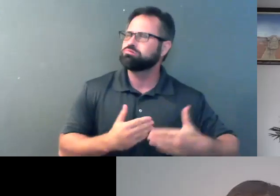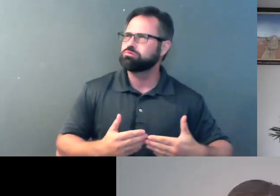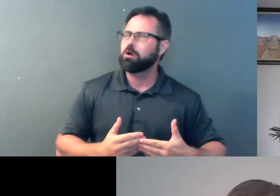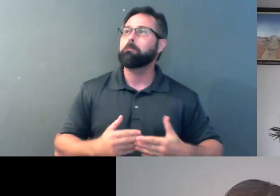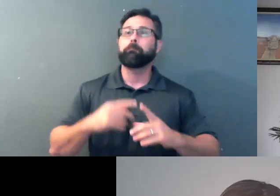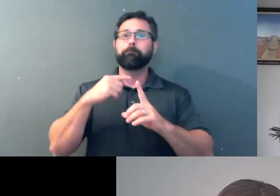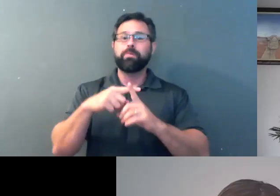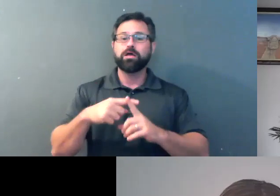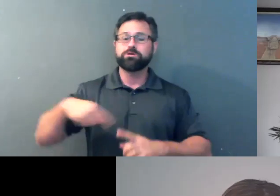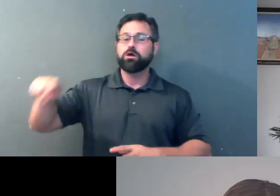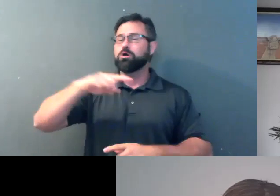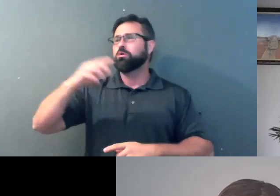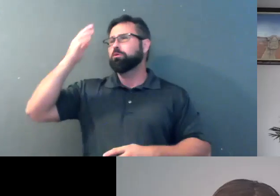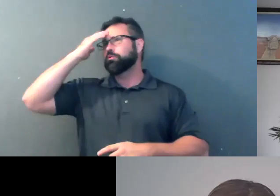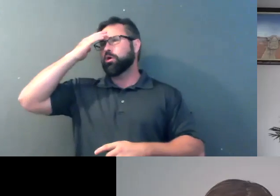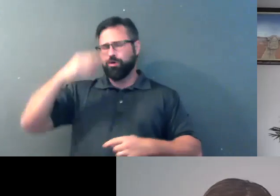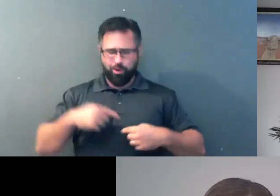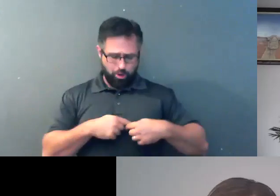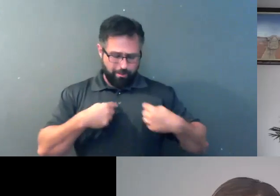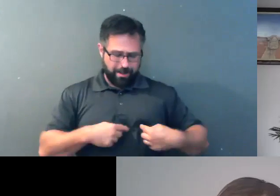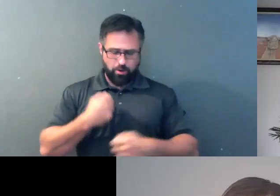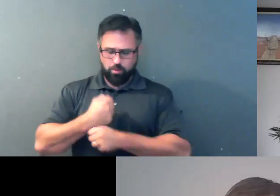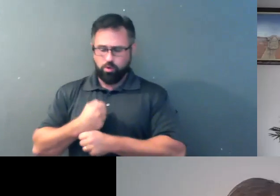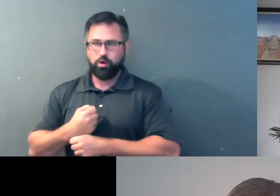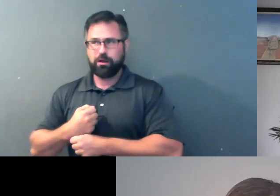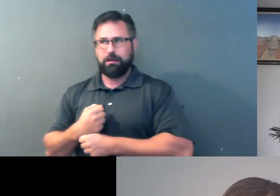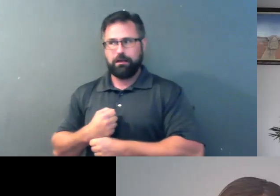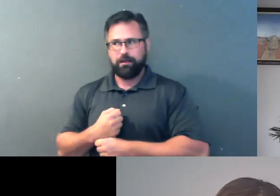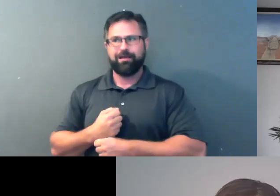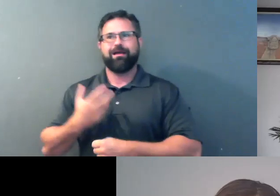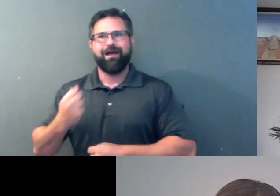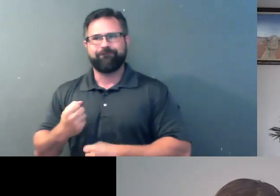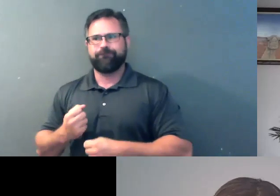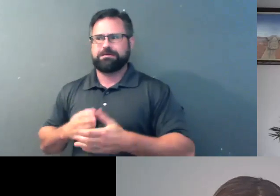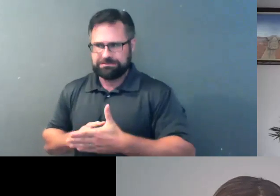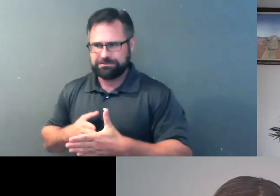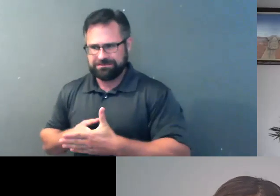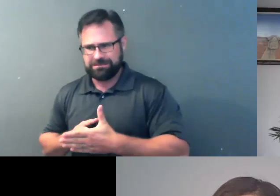has it its own specific challenges so it would be a kind of a mutual work together like a work